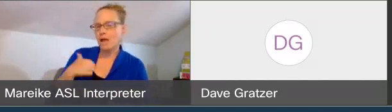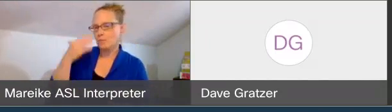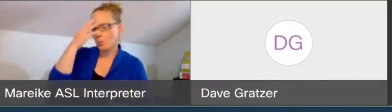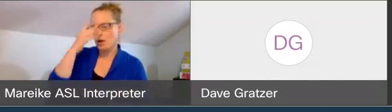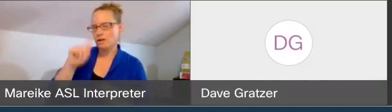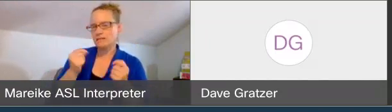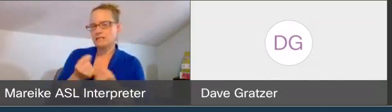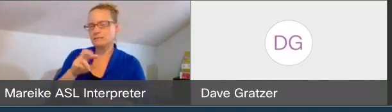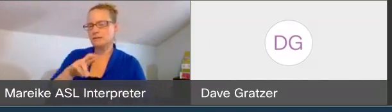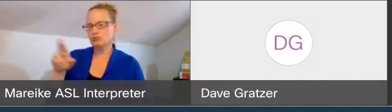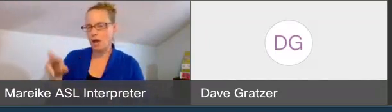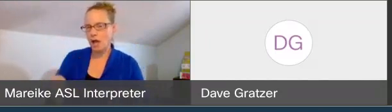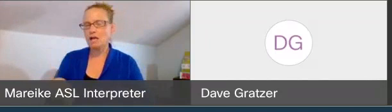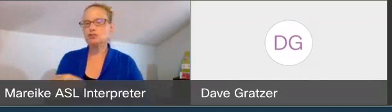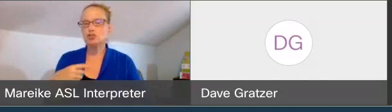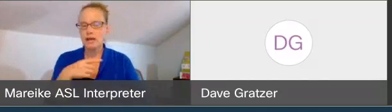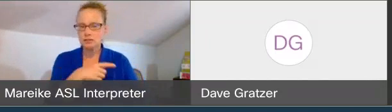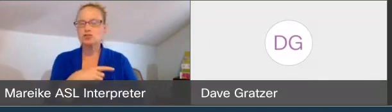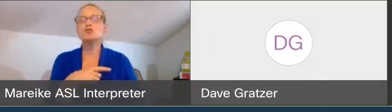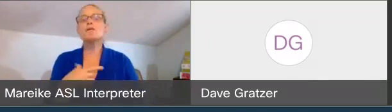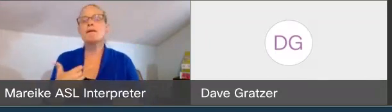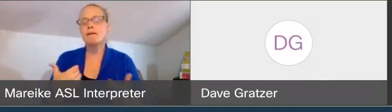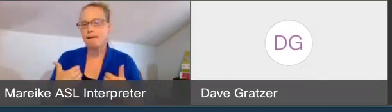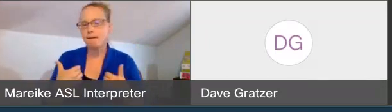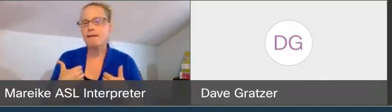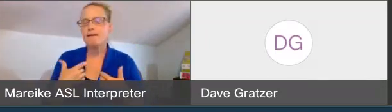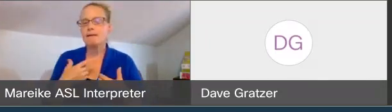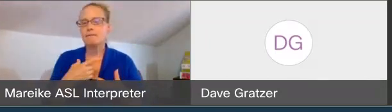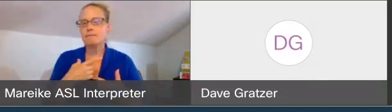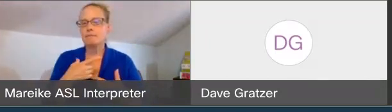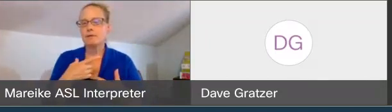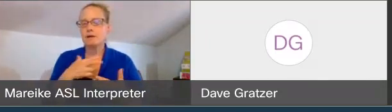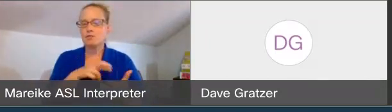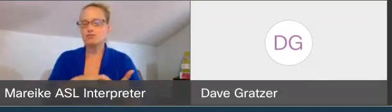Steve Lombardi's team, Rob Weisman's team have, and they had a study funded to look at